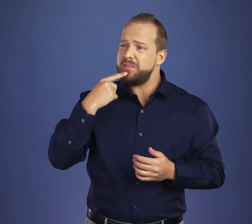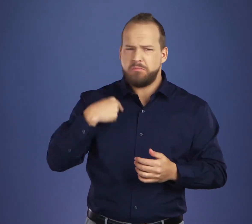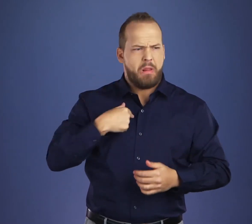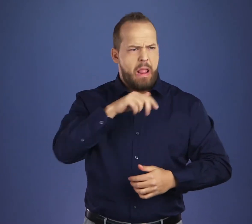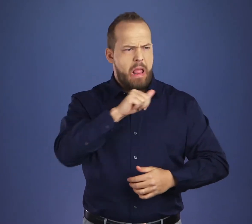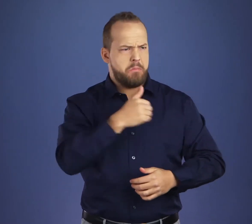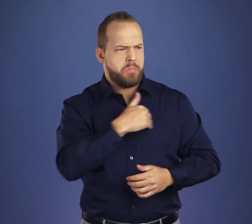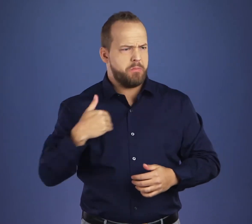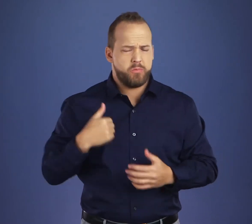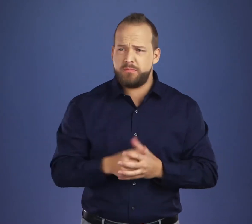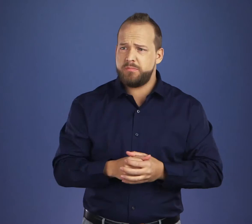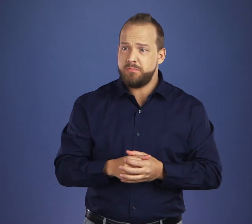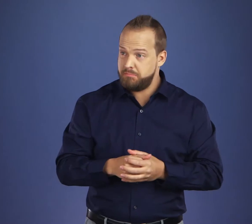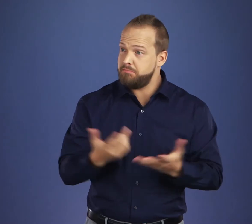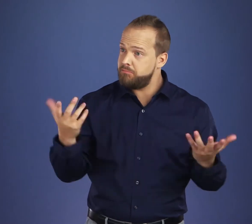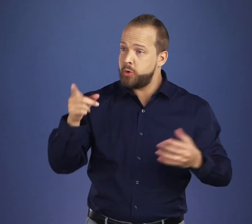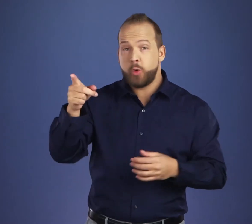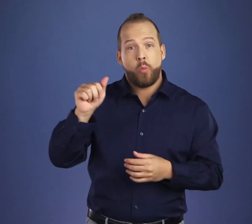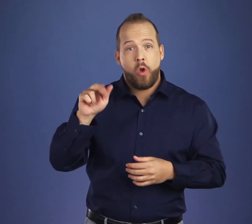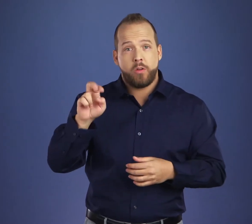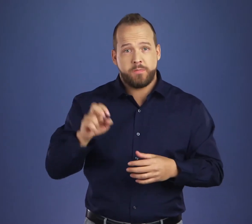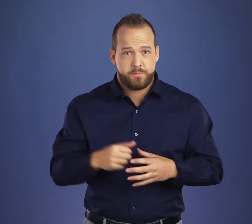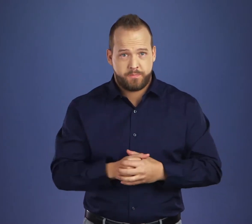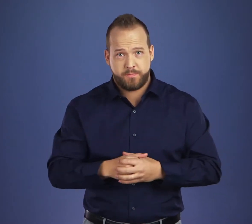So you’re an A.A. member the minute you declare yourself.”